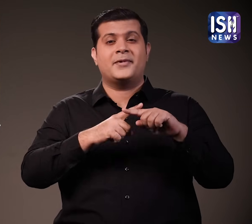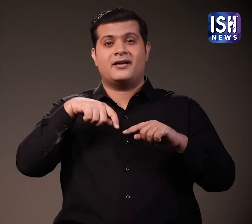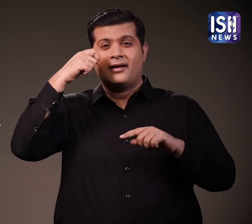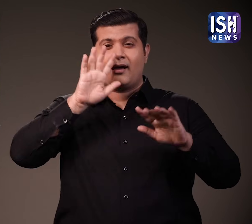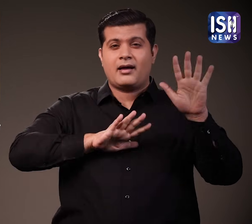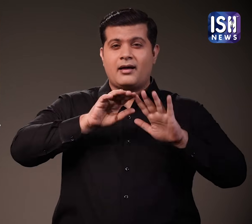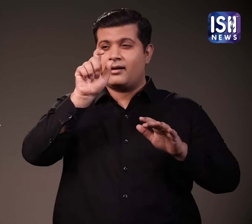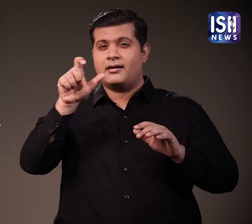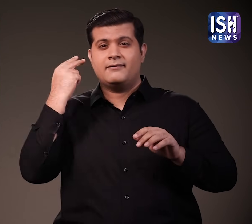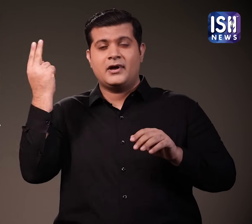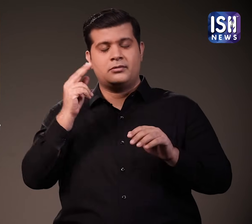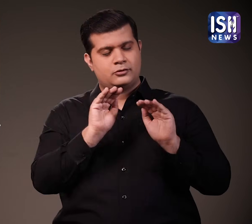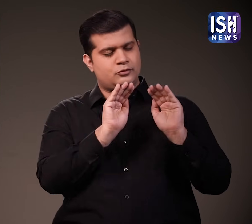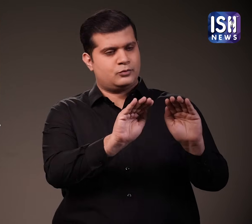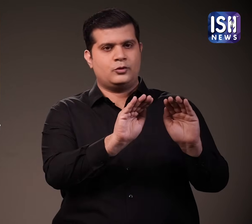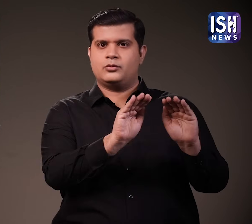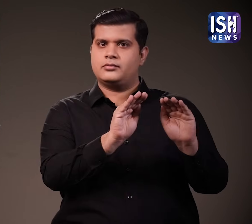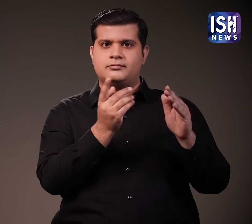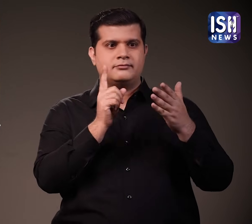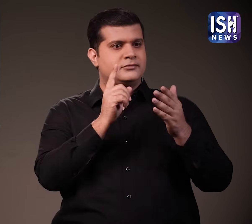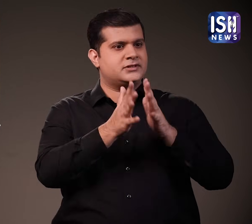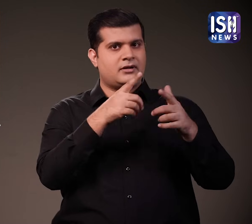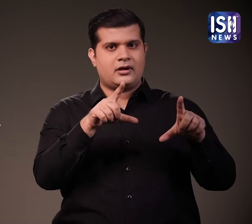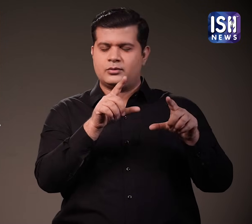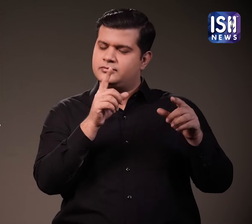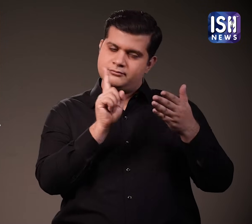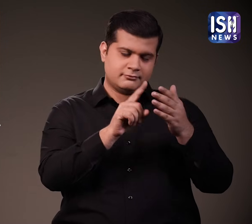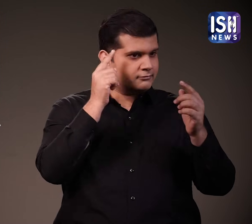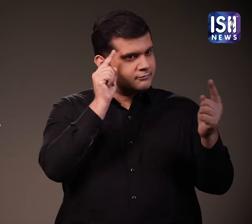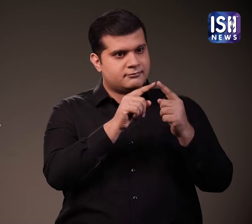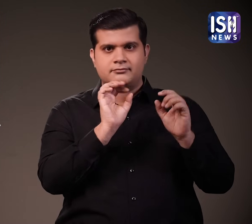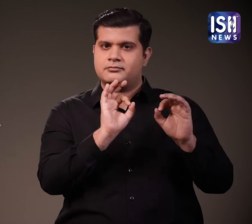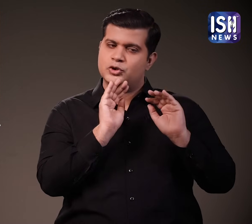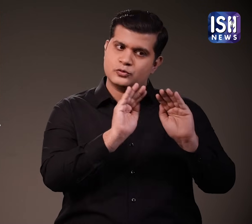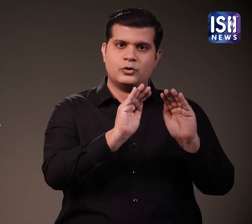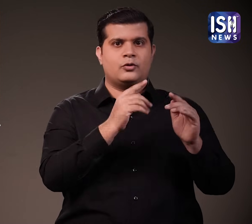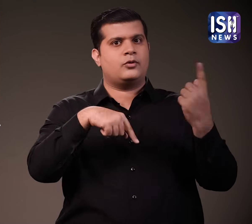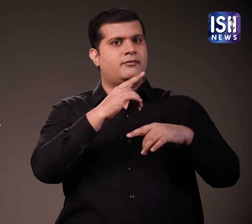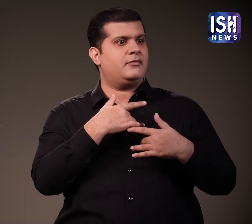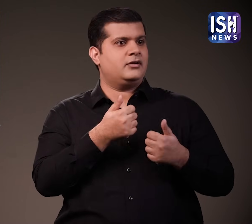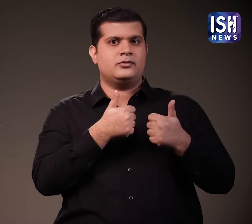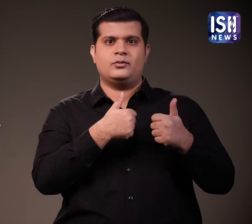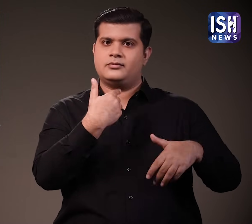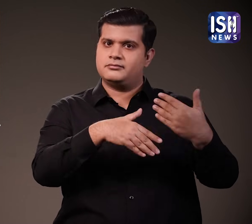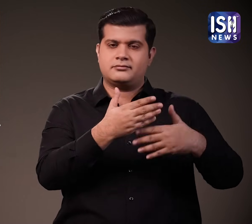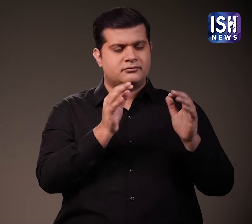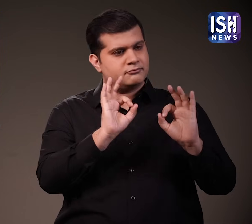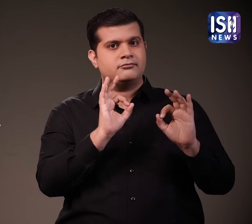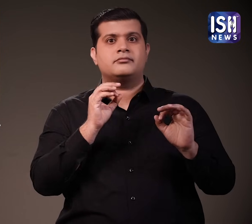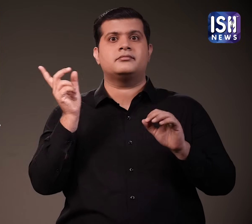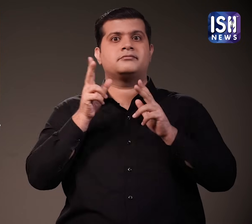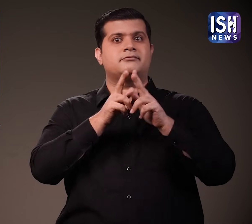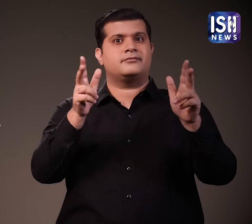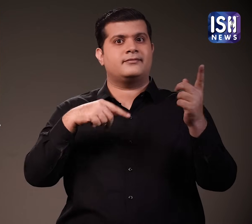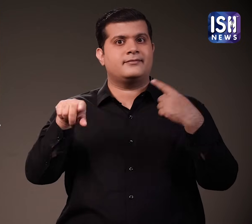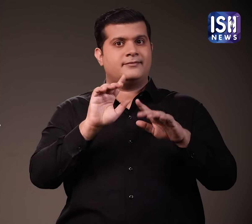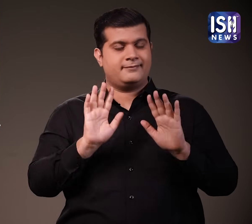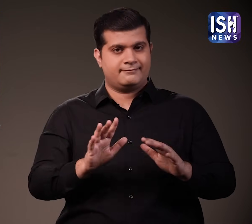Many prominent personalities have also lent their support to this cause.